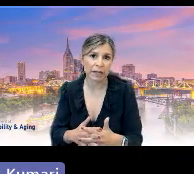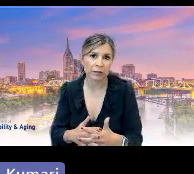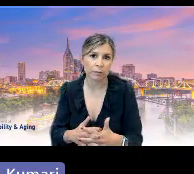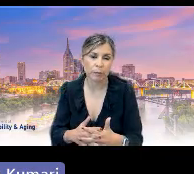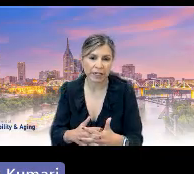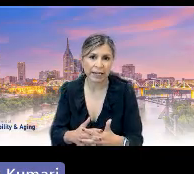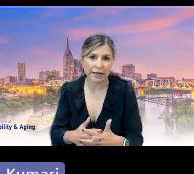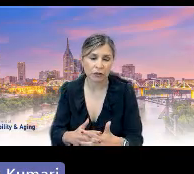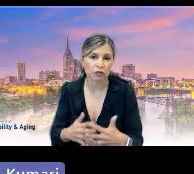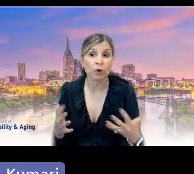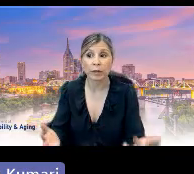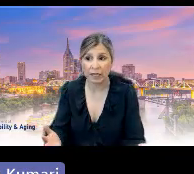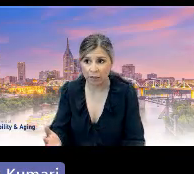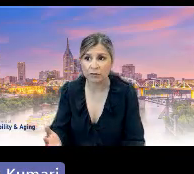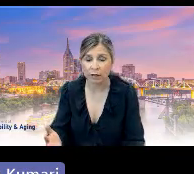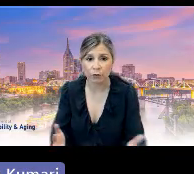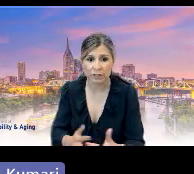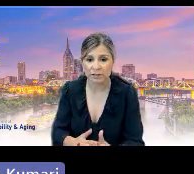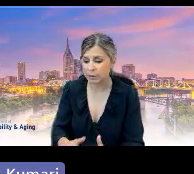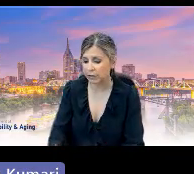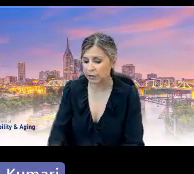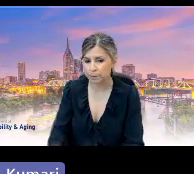Medicaid eligible because of their disability.